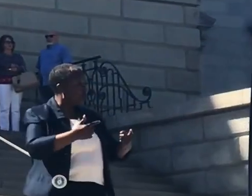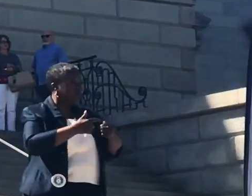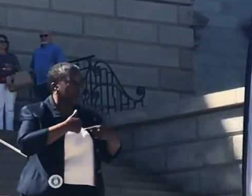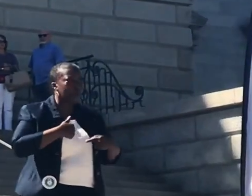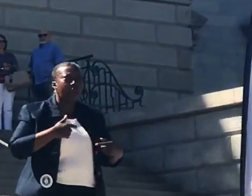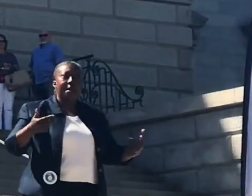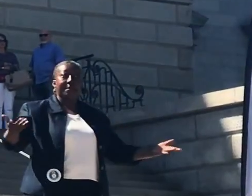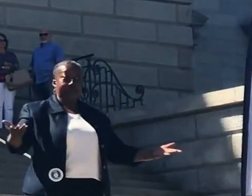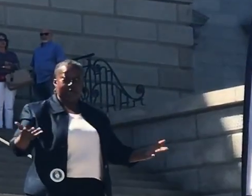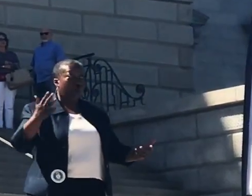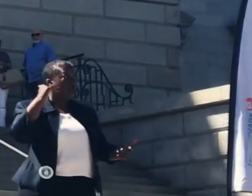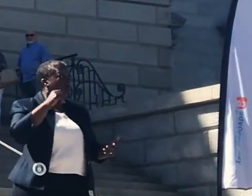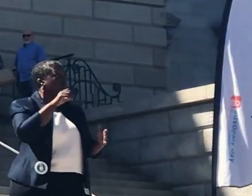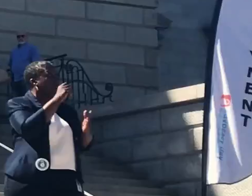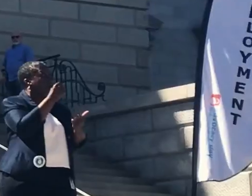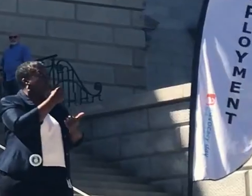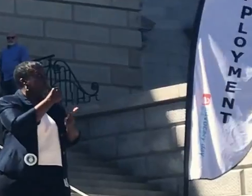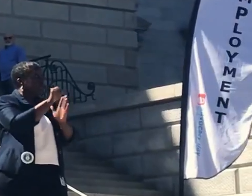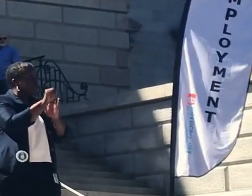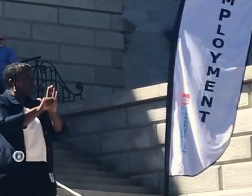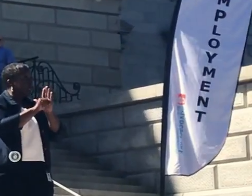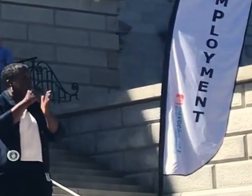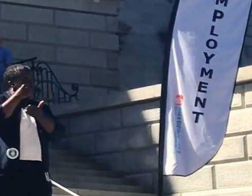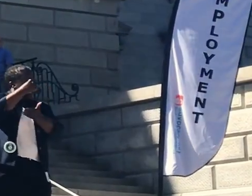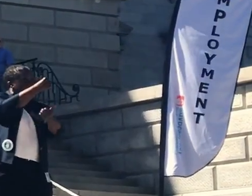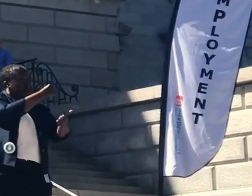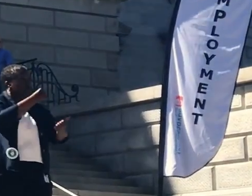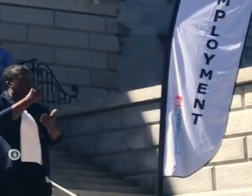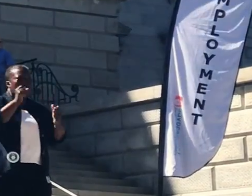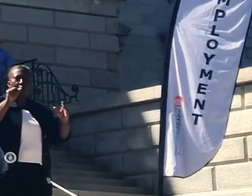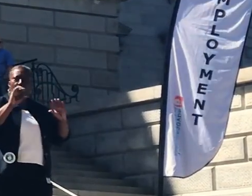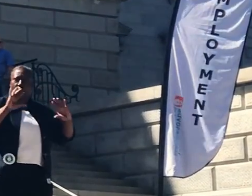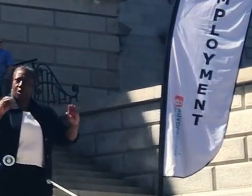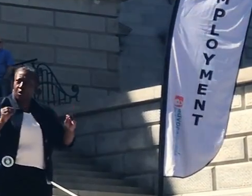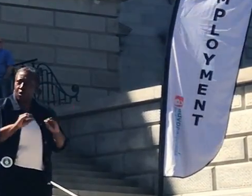I'm here because the State Treasurer's Office is privileged, we're honored to be able to